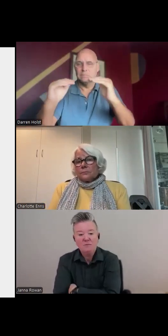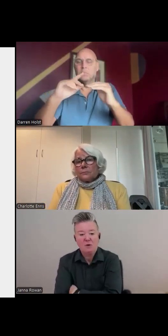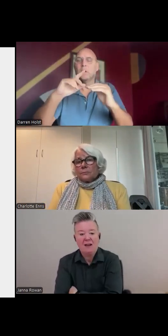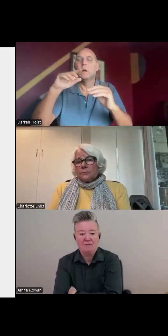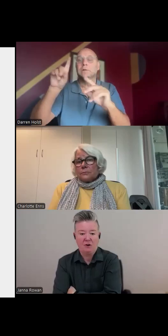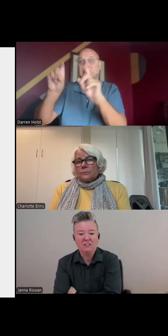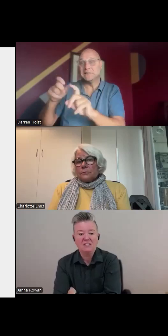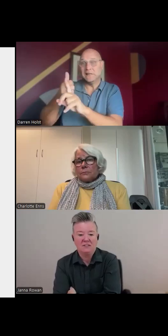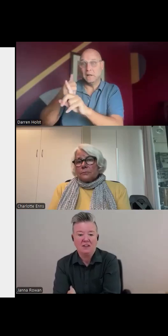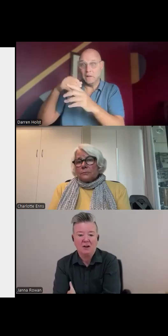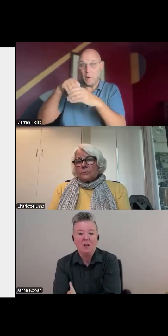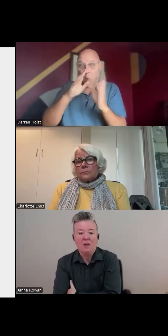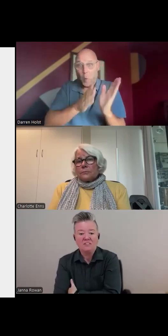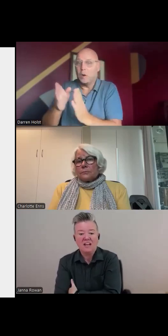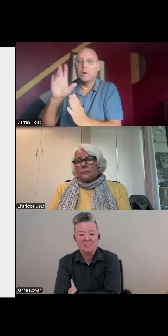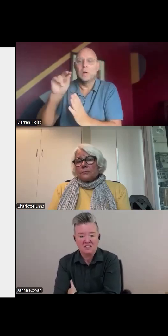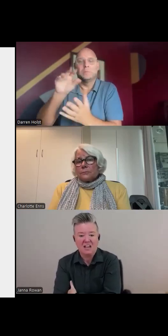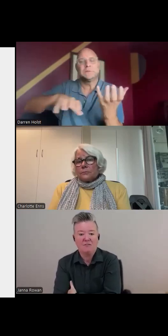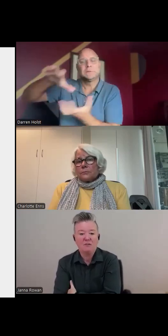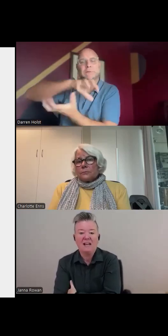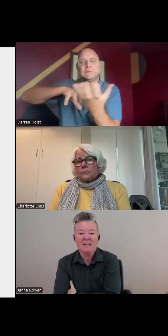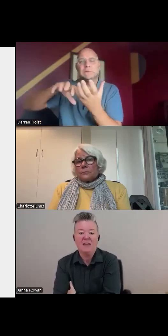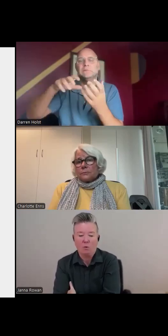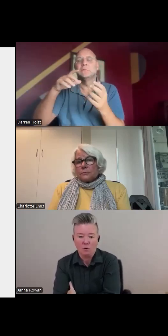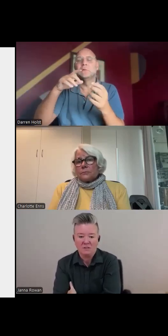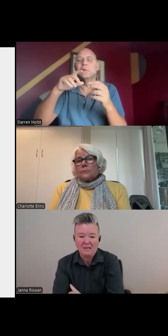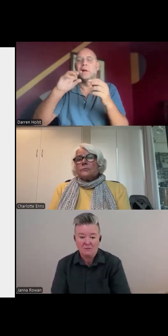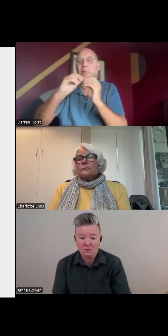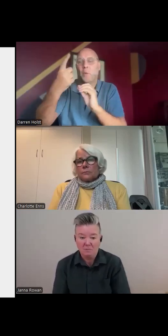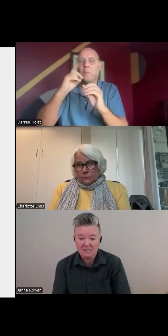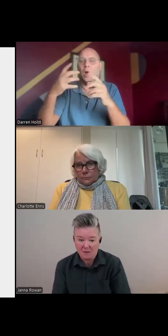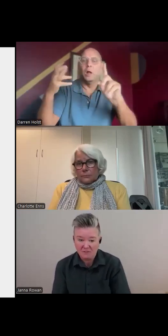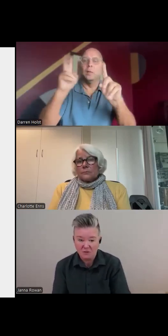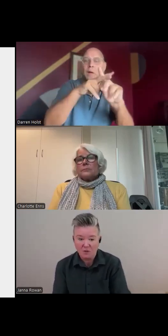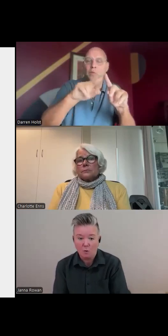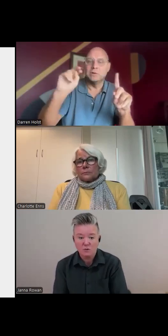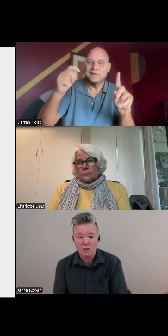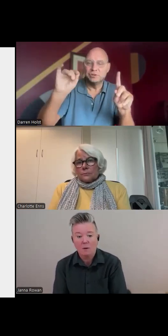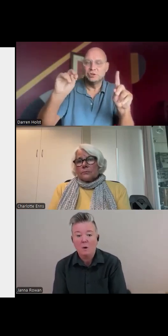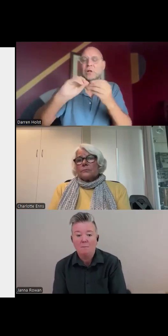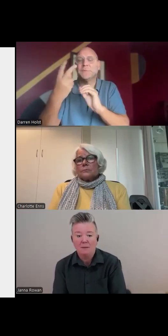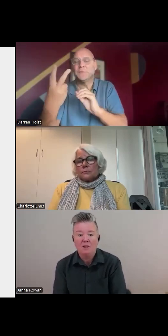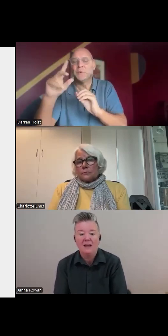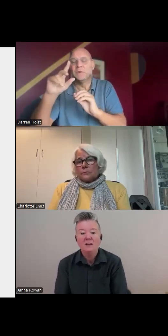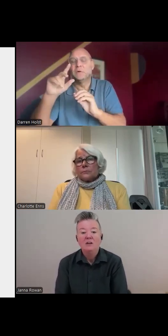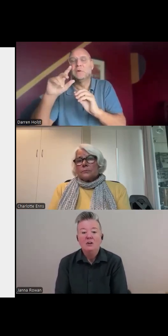So the items you have that are listed there, the test itself, they're not in that order. Sometimes they're mixed up as far as the order.